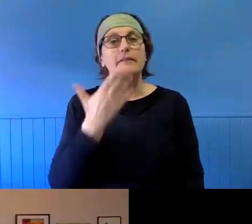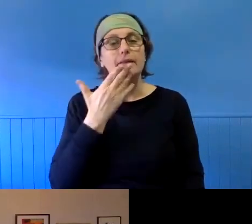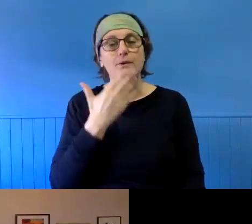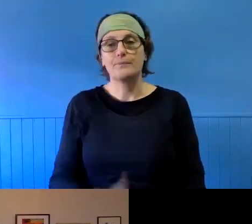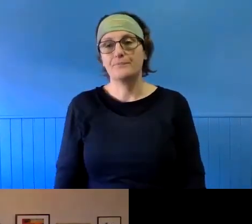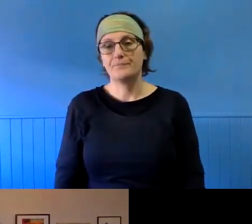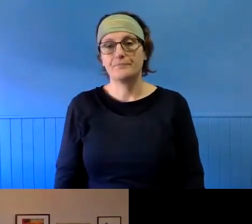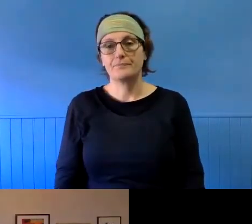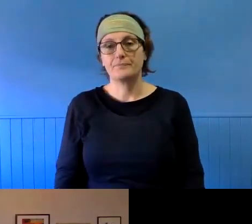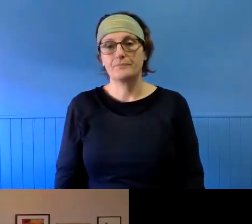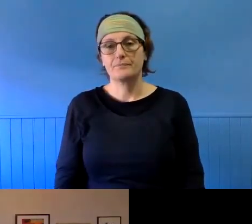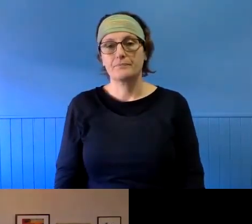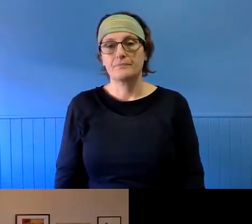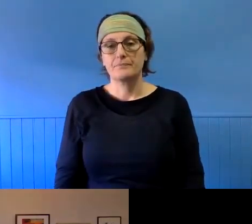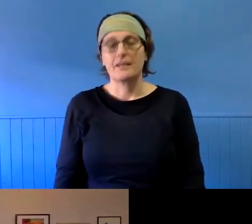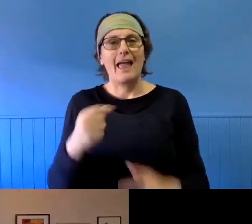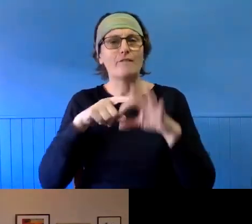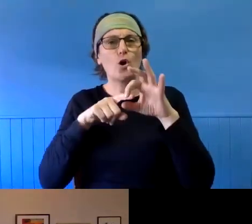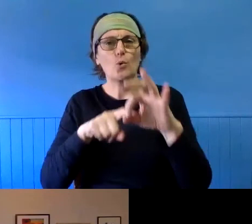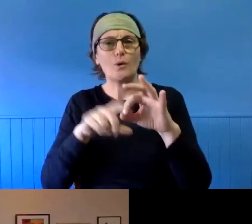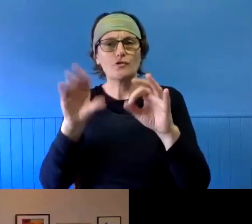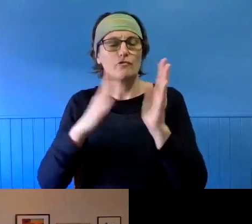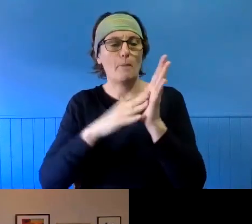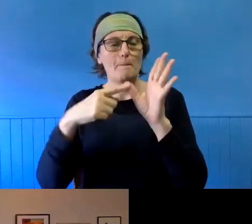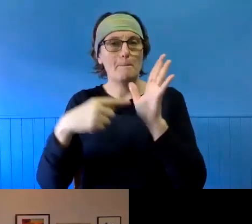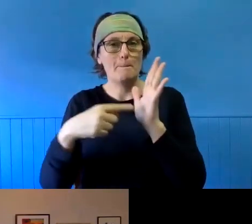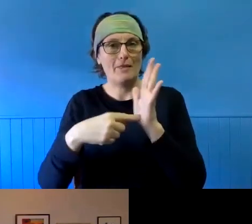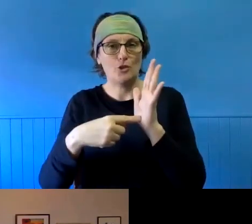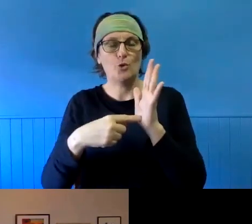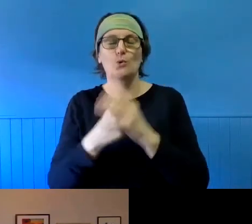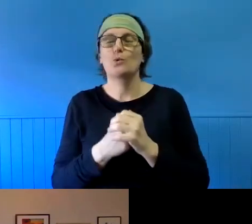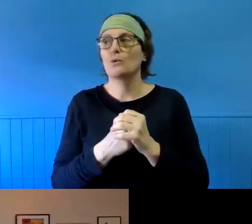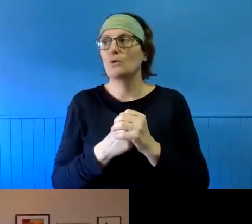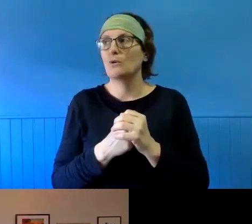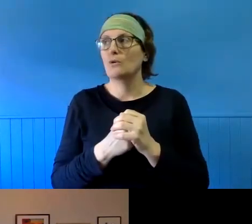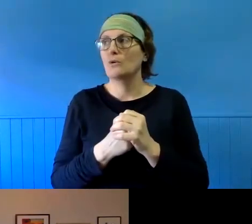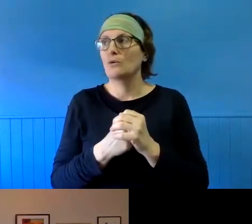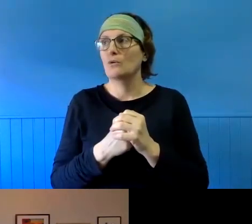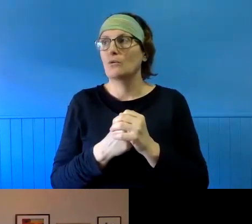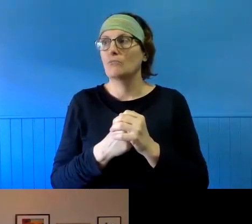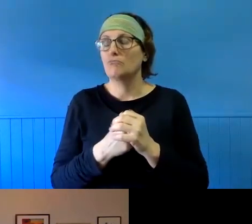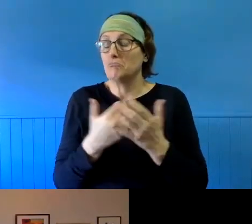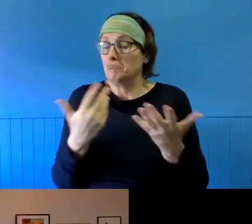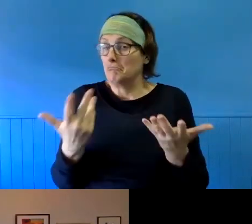There is a question from Matthew Hill, I don't know if you